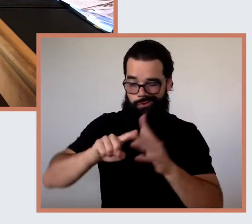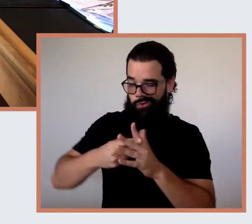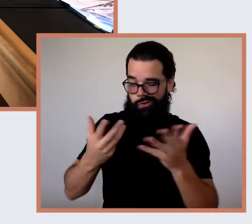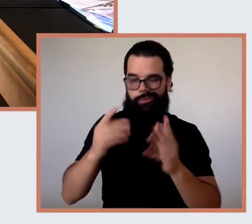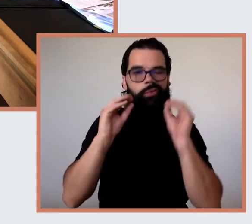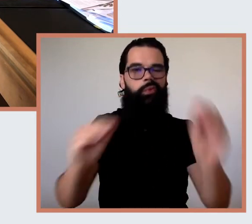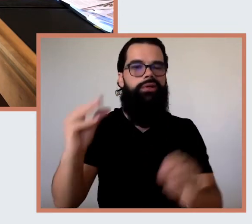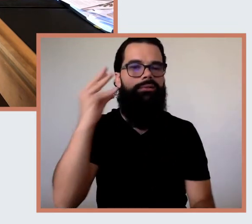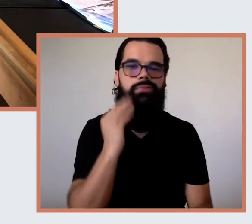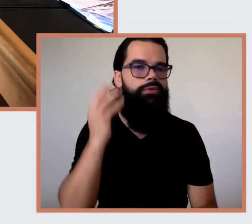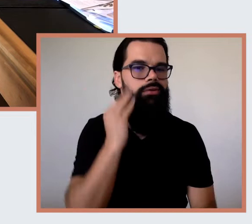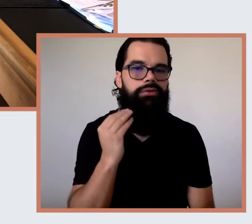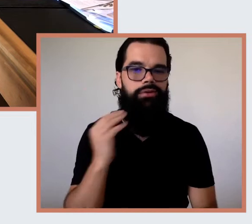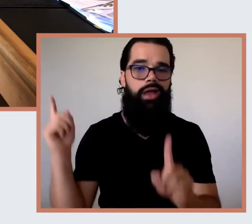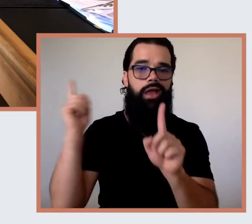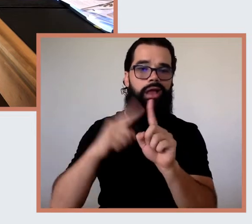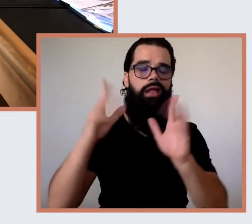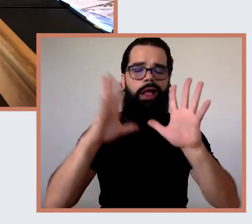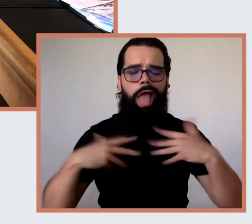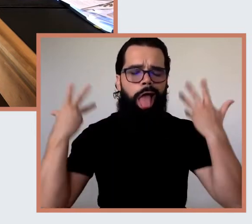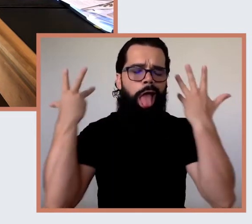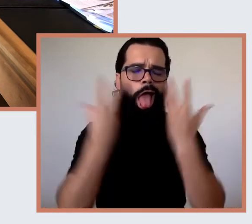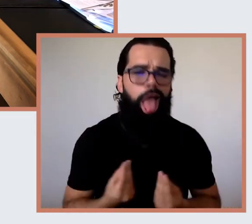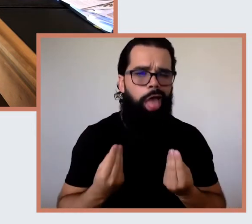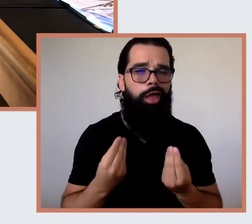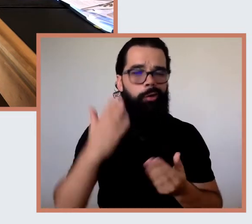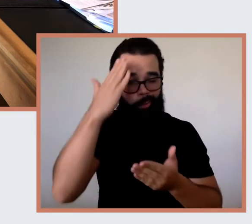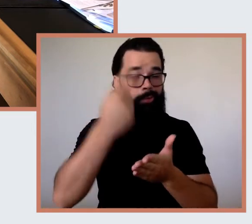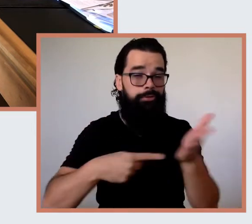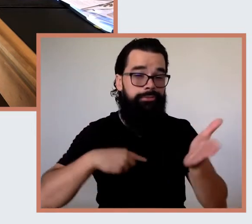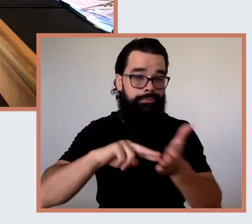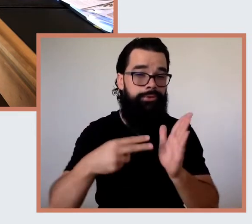You're only going to be inexperienced until you're not, you know what I mean?